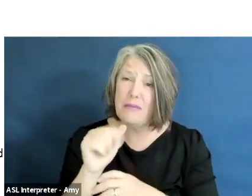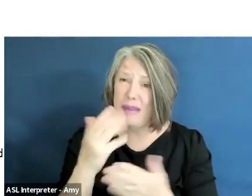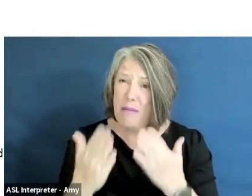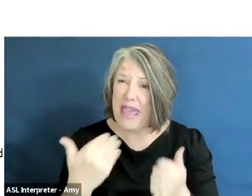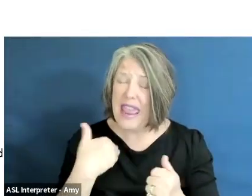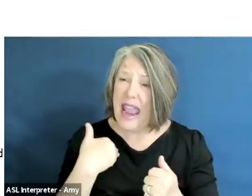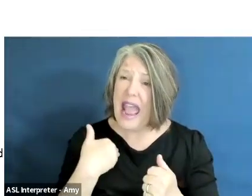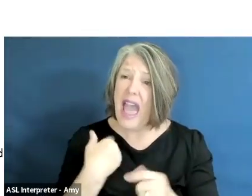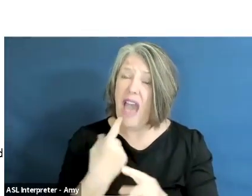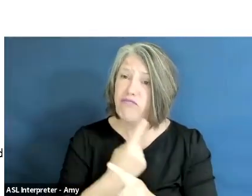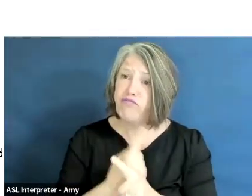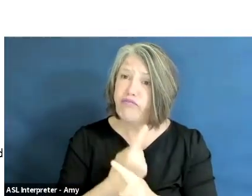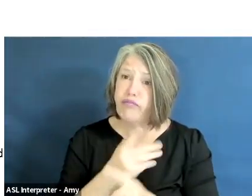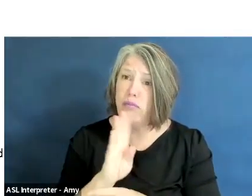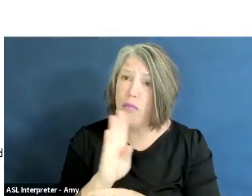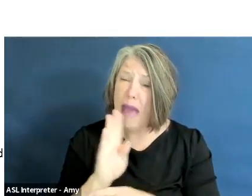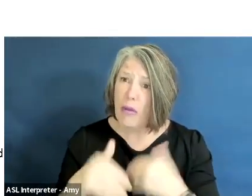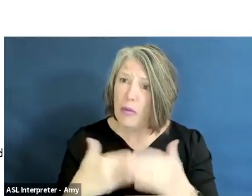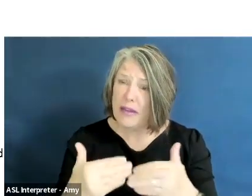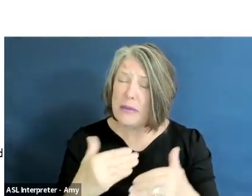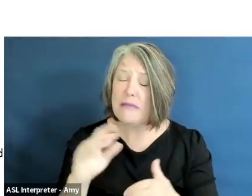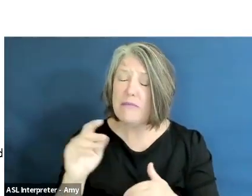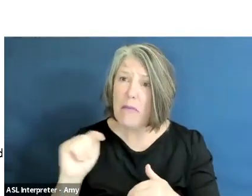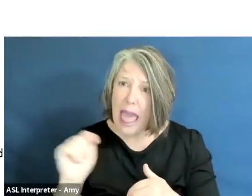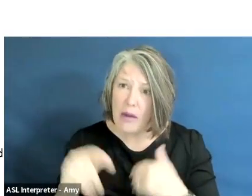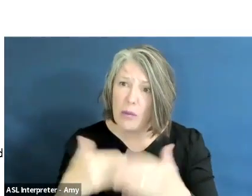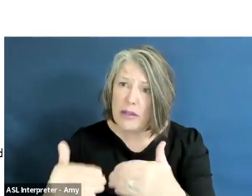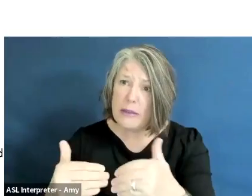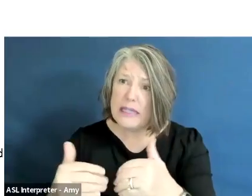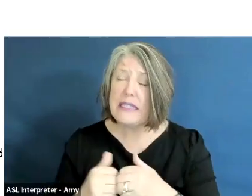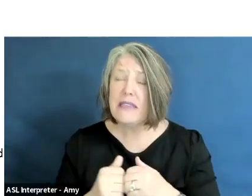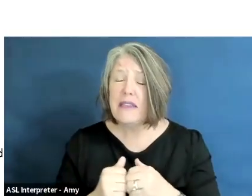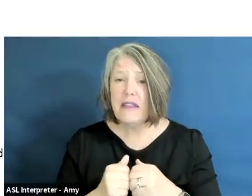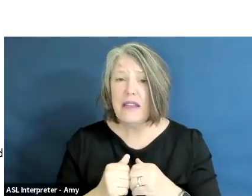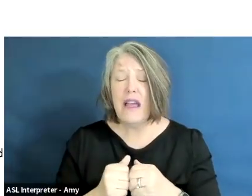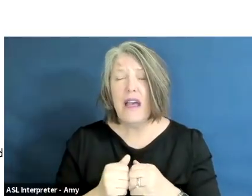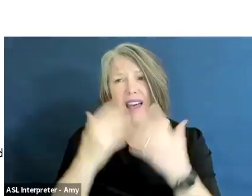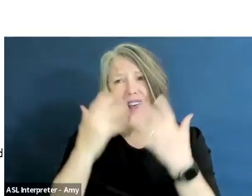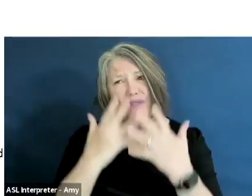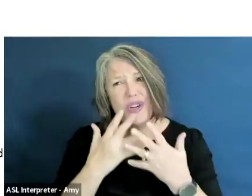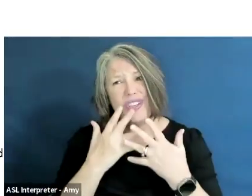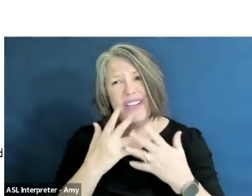bladder regimens to help manage those things. Unfortunately, in the pregnancy period,